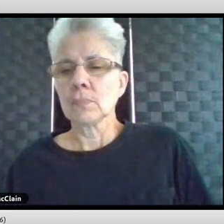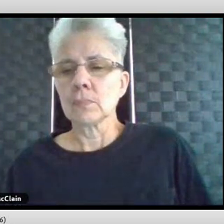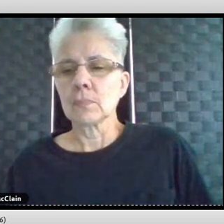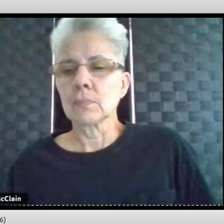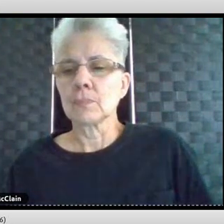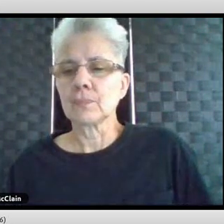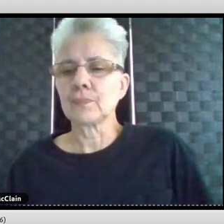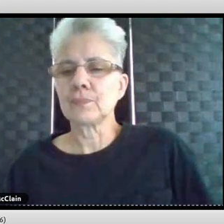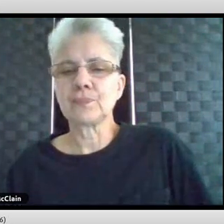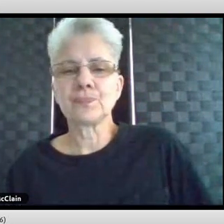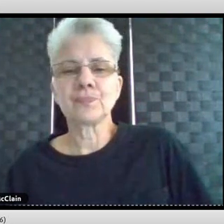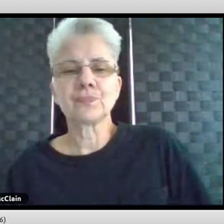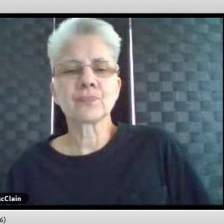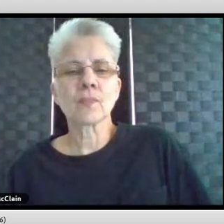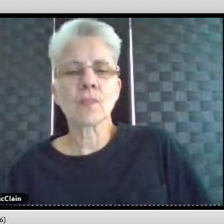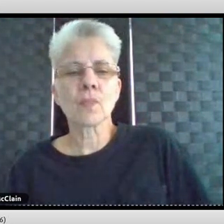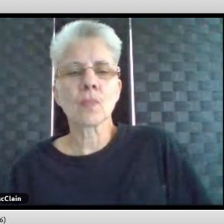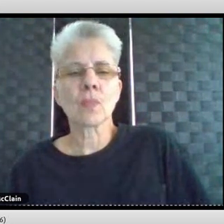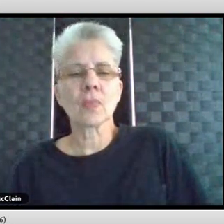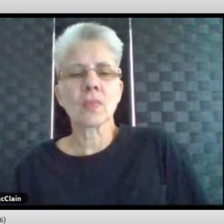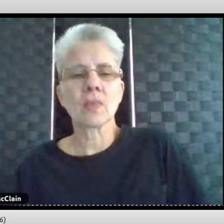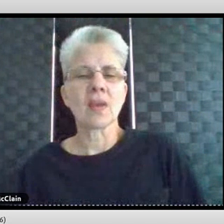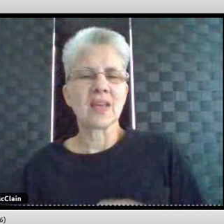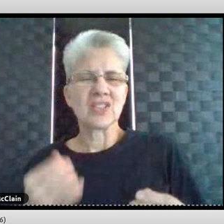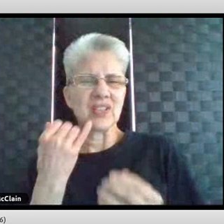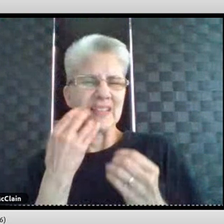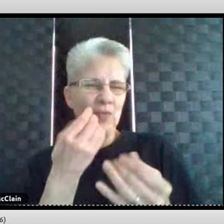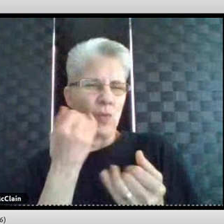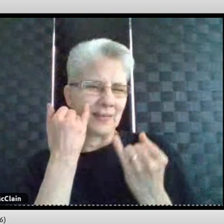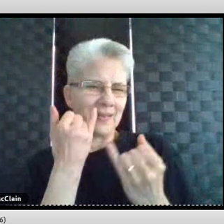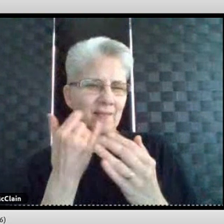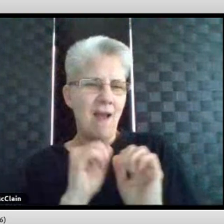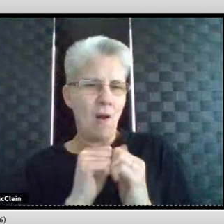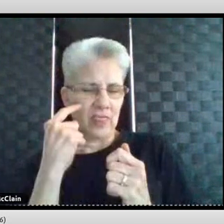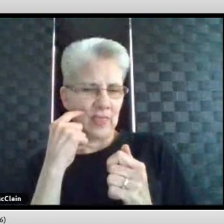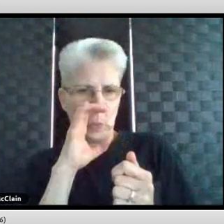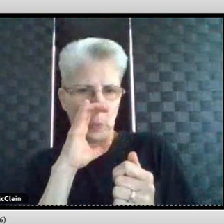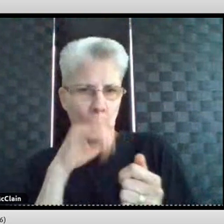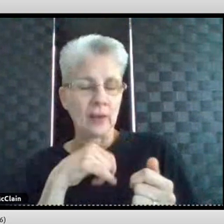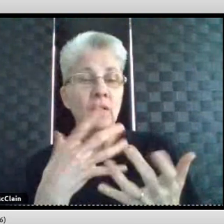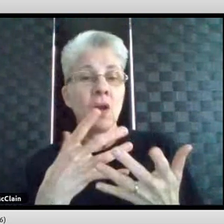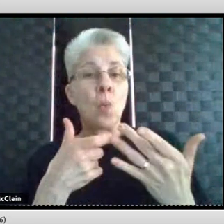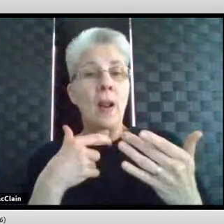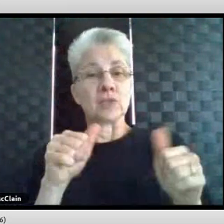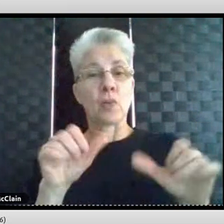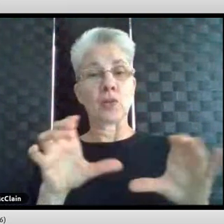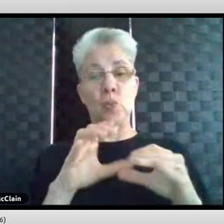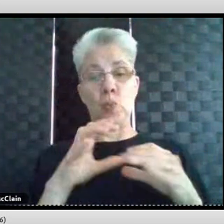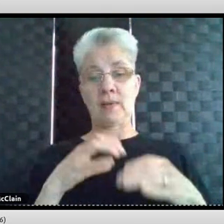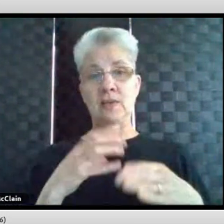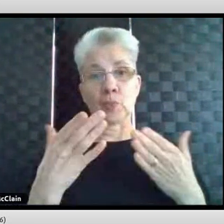And just to give you a little glimpse into my weird way of thinking, what I've been trying to do with the "Customer Service Master Class"